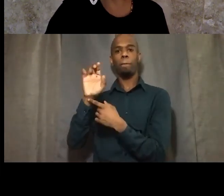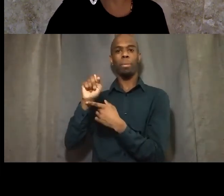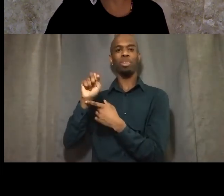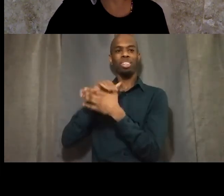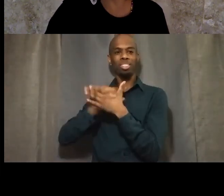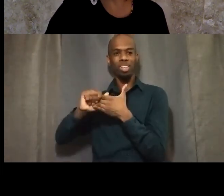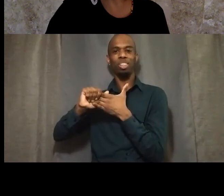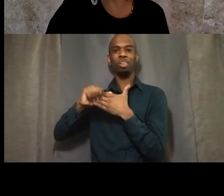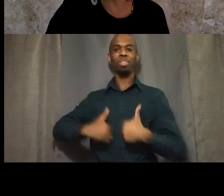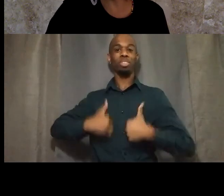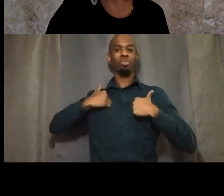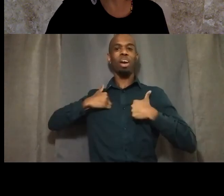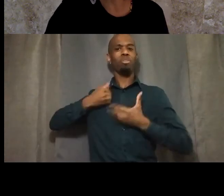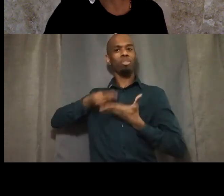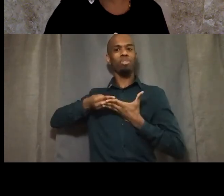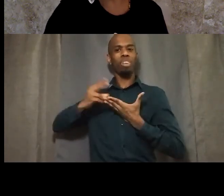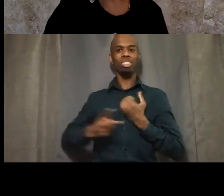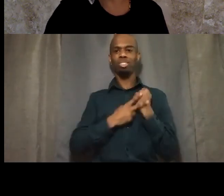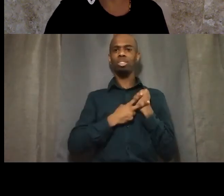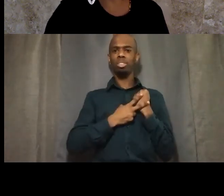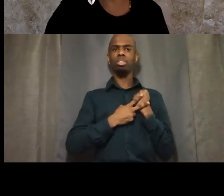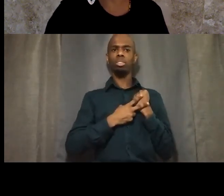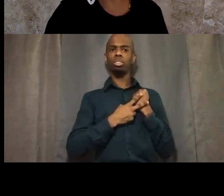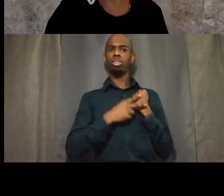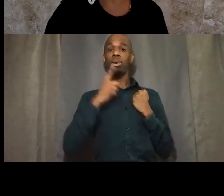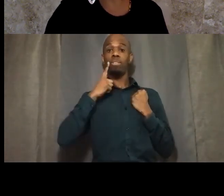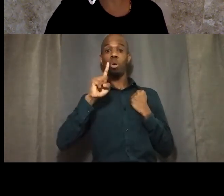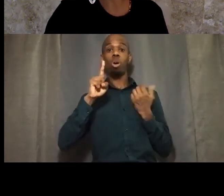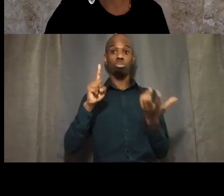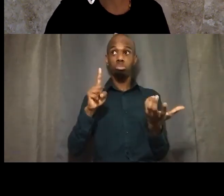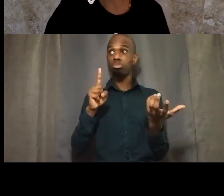almost no questions asked, just recognizing that this